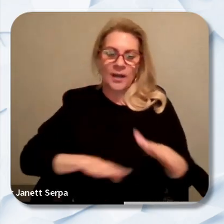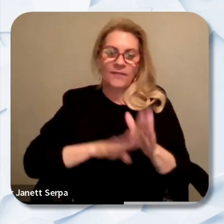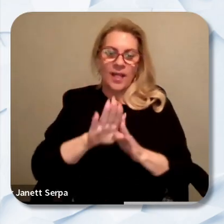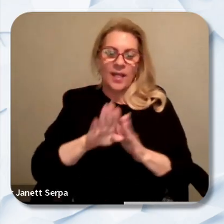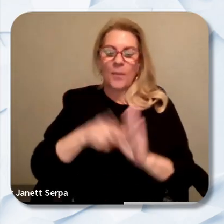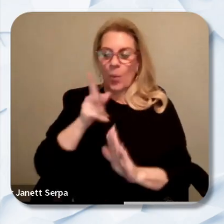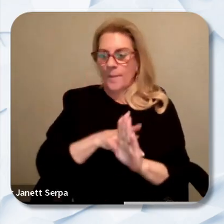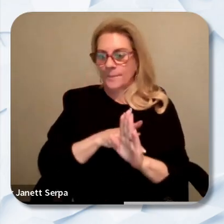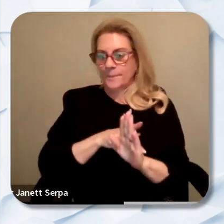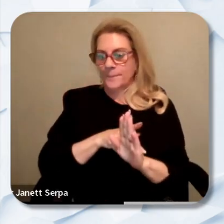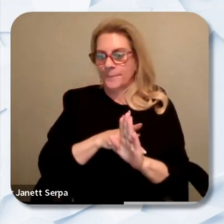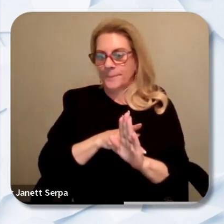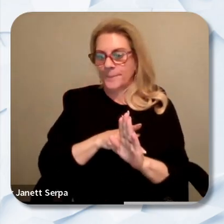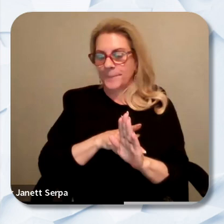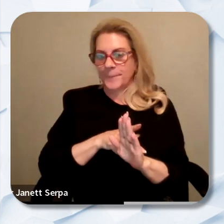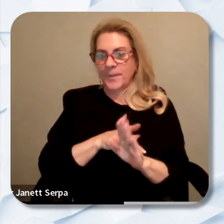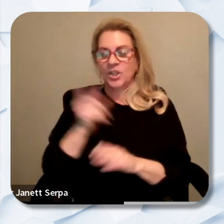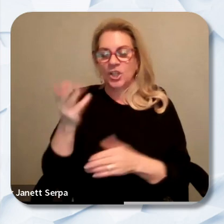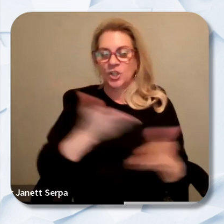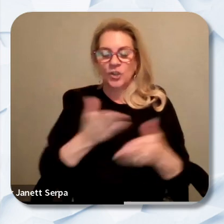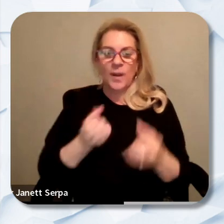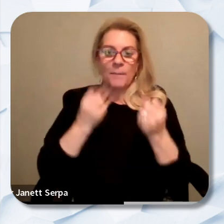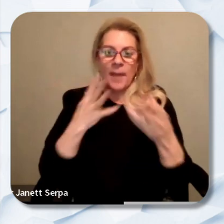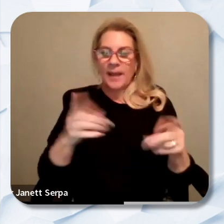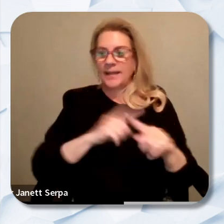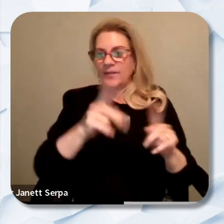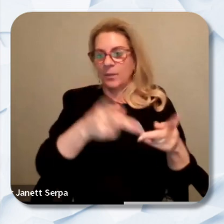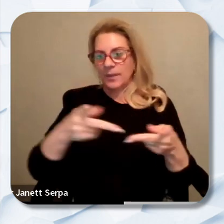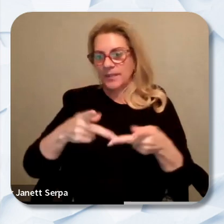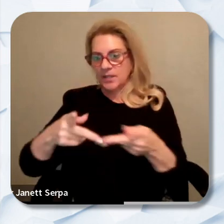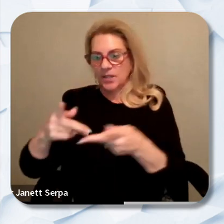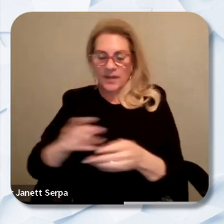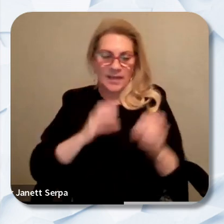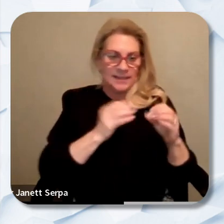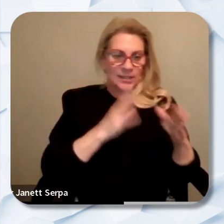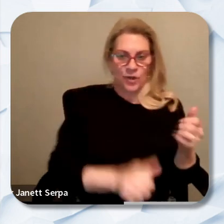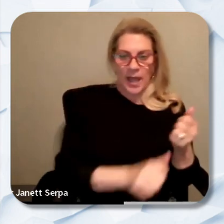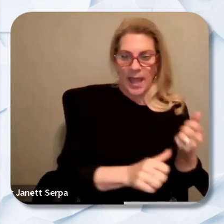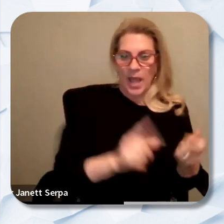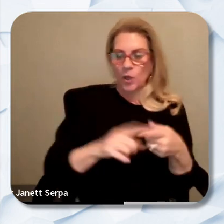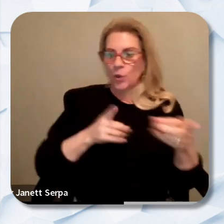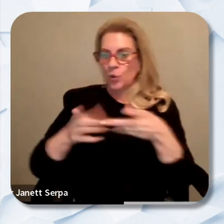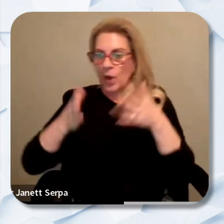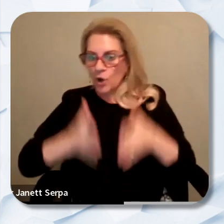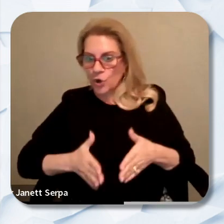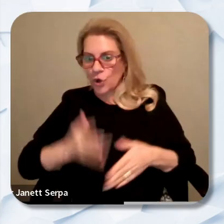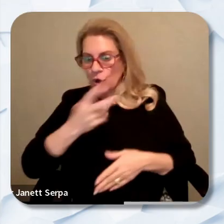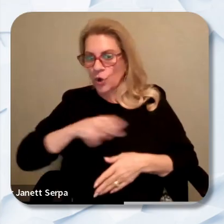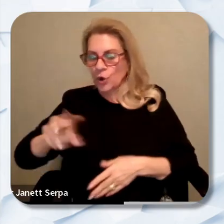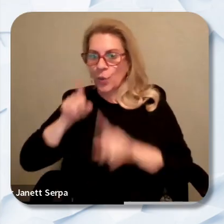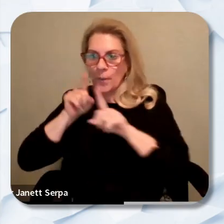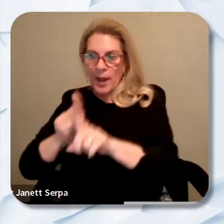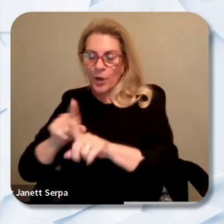programs. She has served in many positions from Teacher Aid to Director to Mentor Coach and now